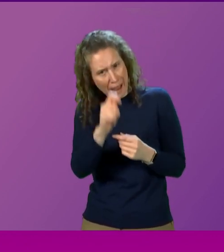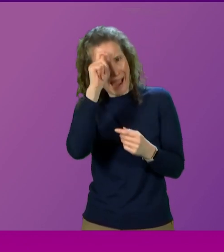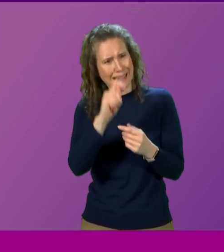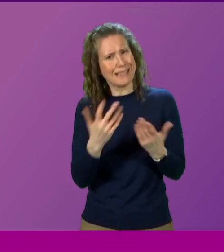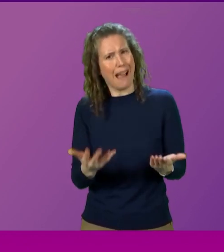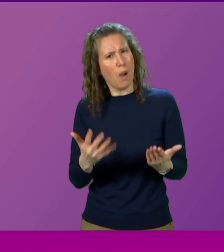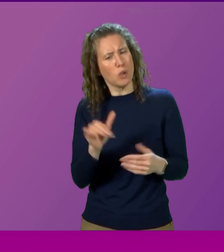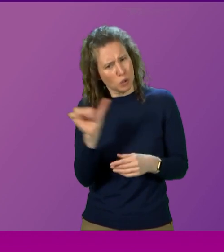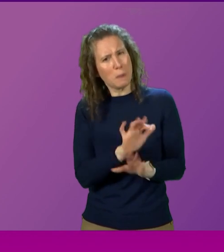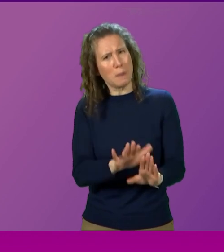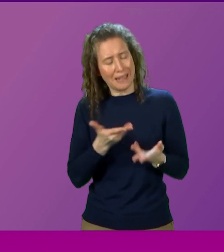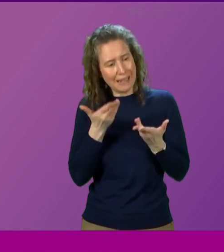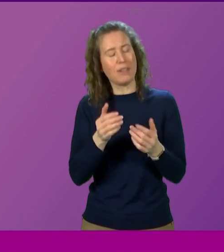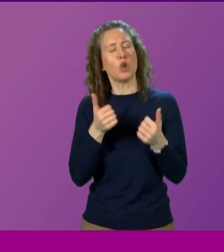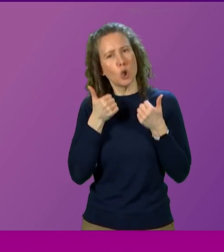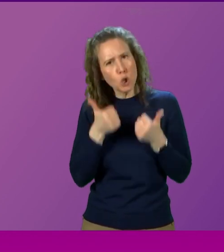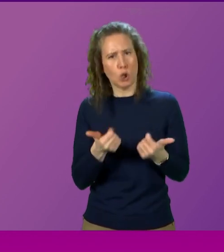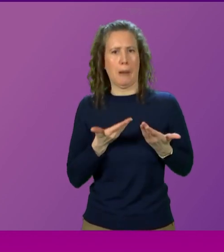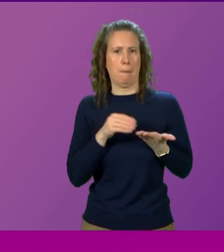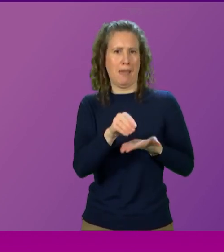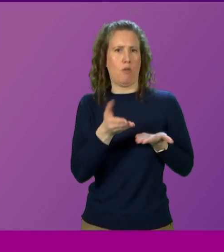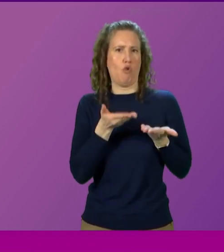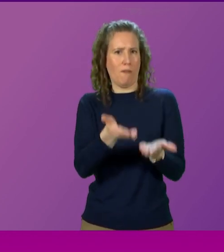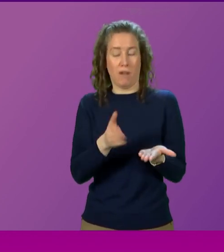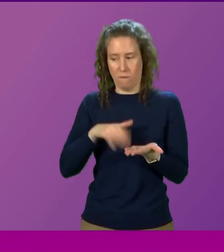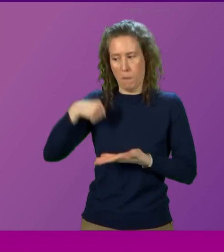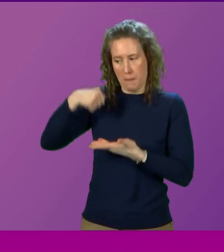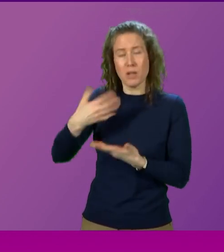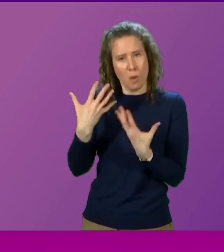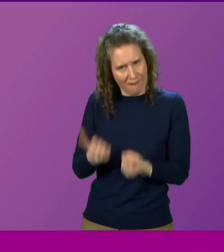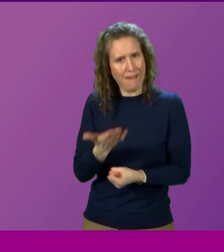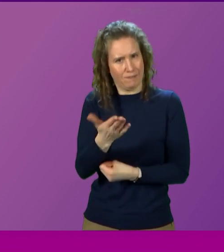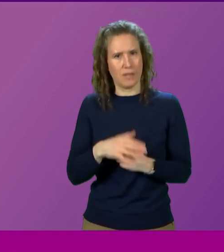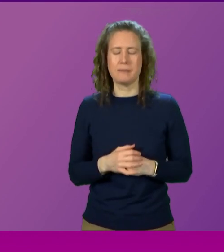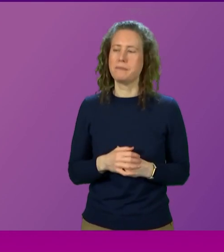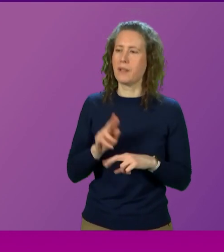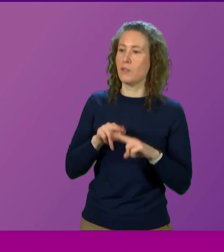a decent pay offer with the budget that she has?